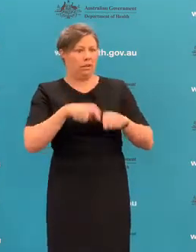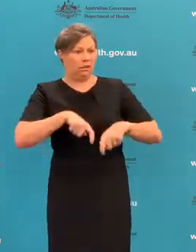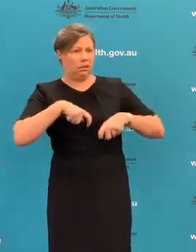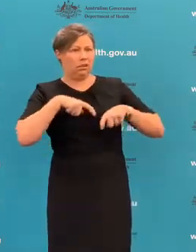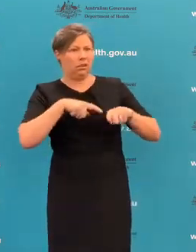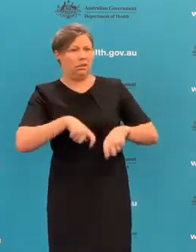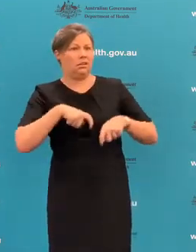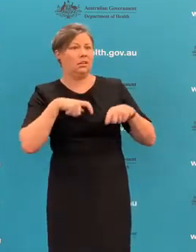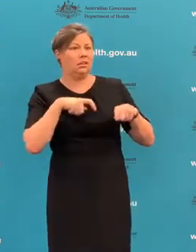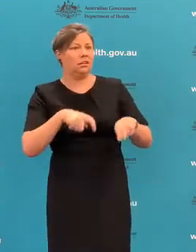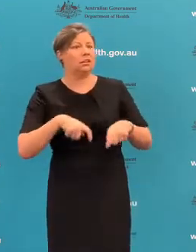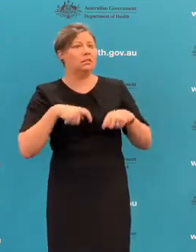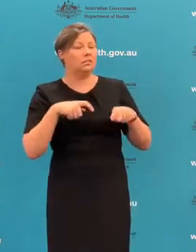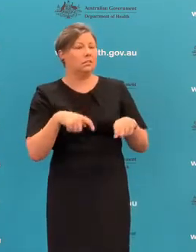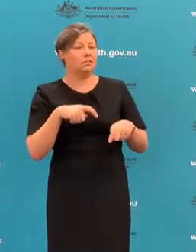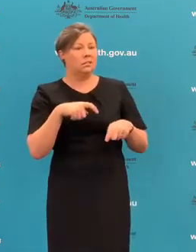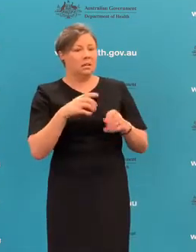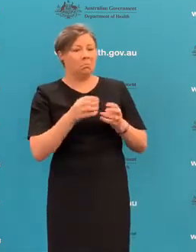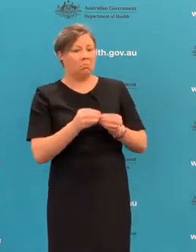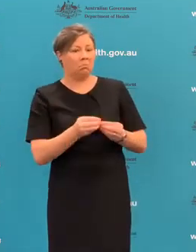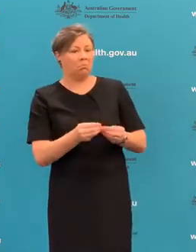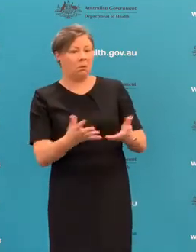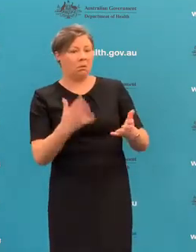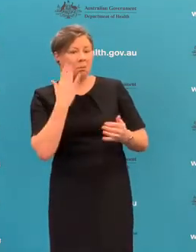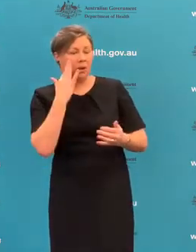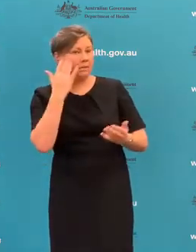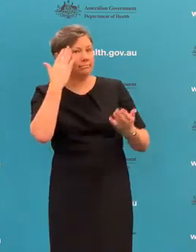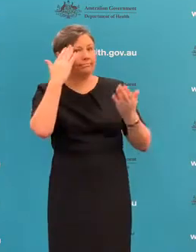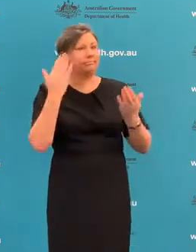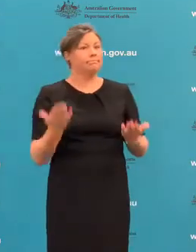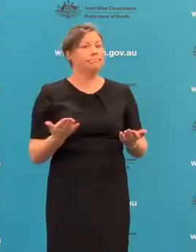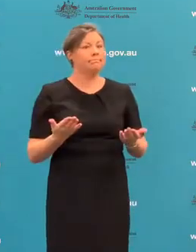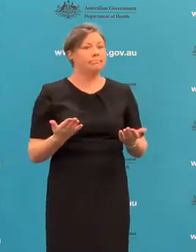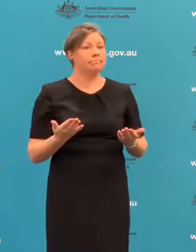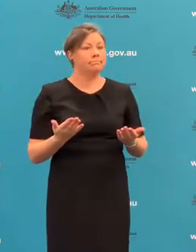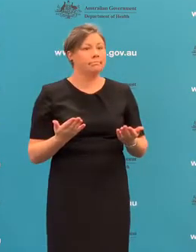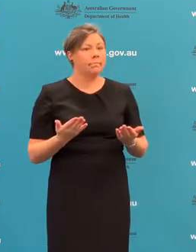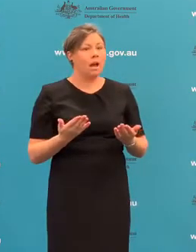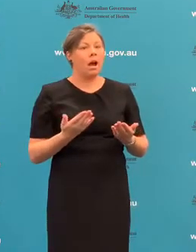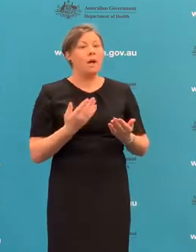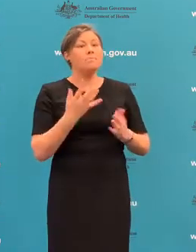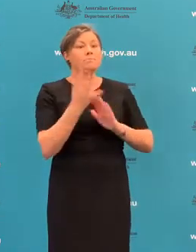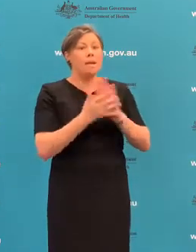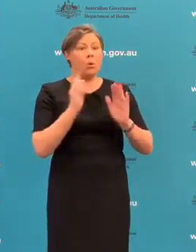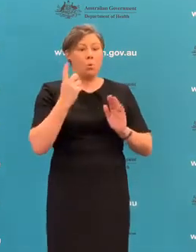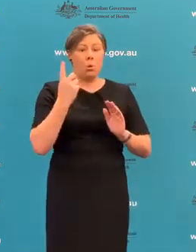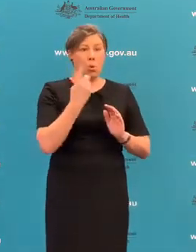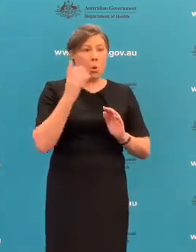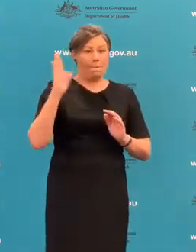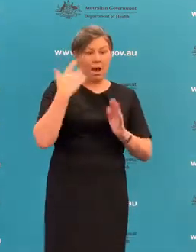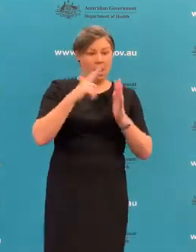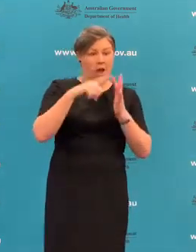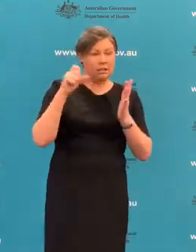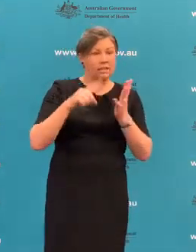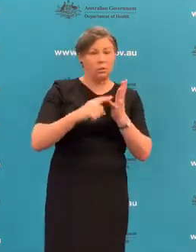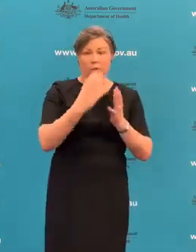infection. And this doesn't just include those who've been gravely unwell and have been in intensive care units and on ventilators. That also